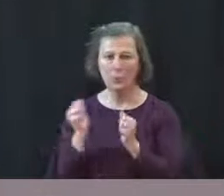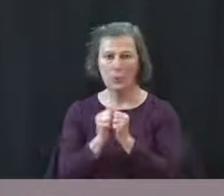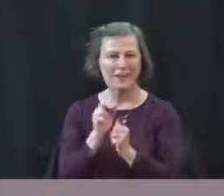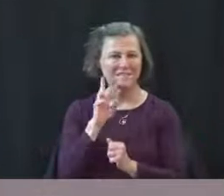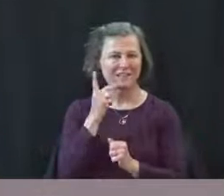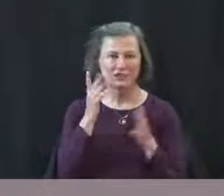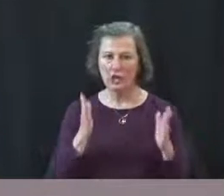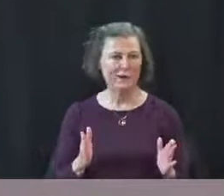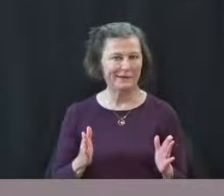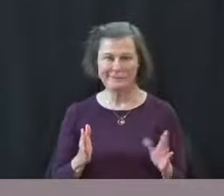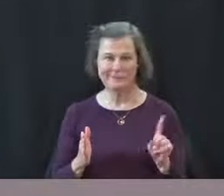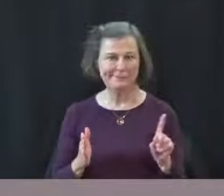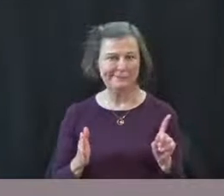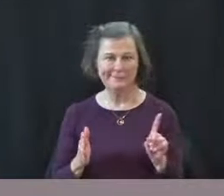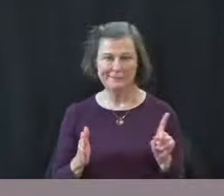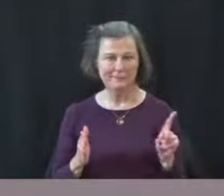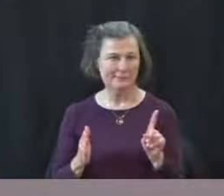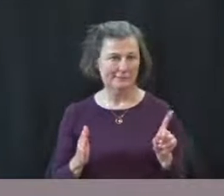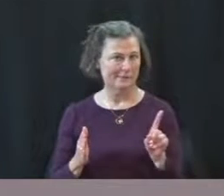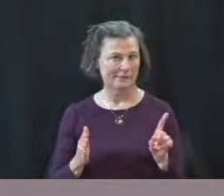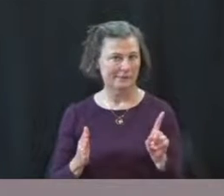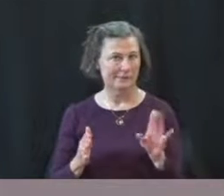No, that's really that's not the point.